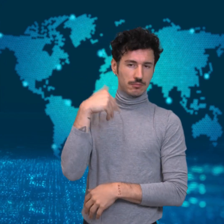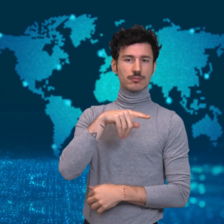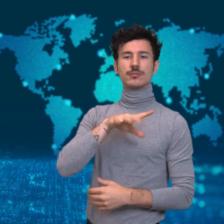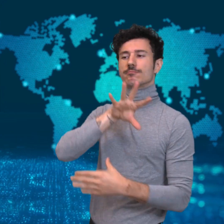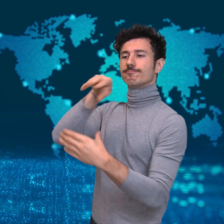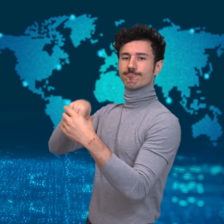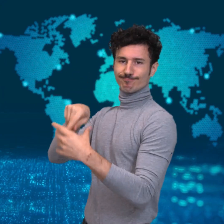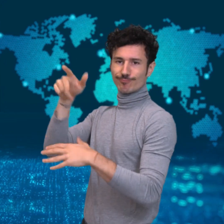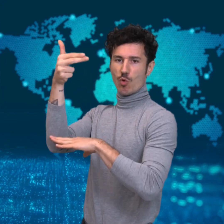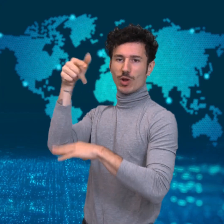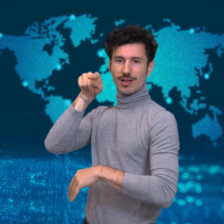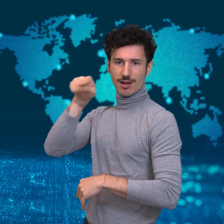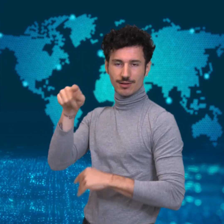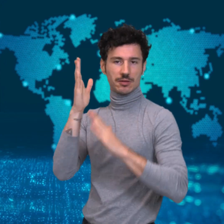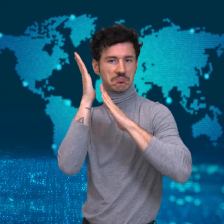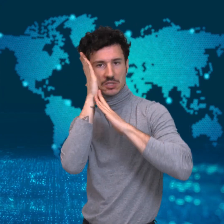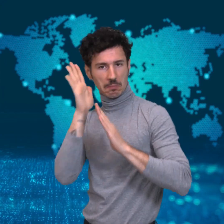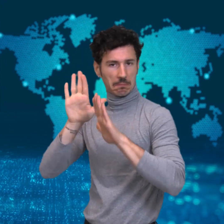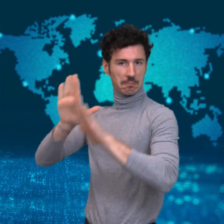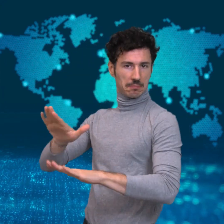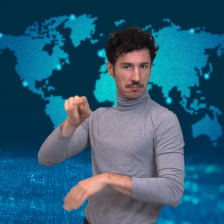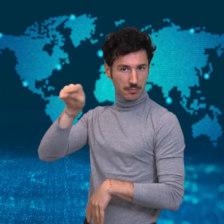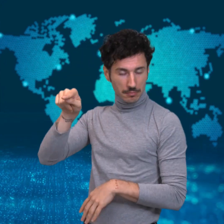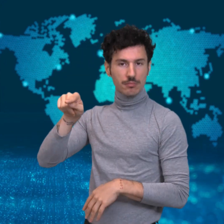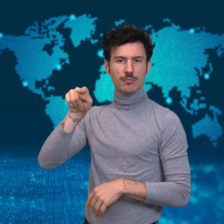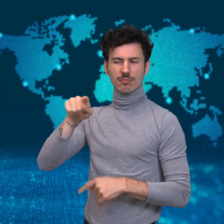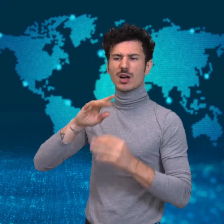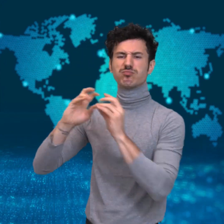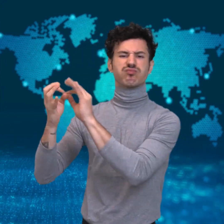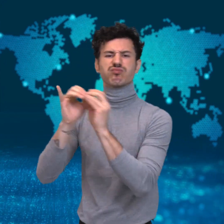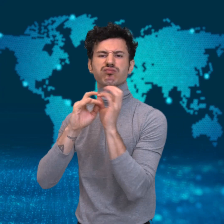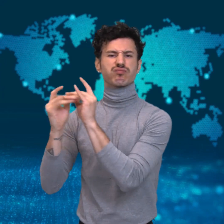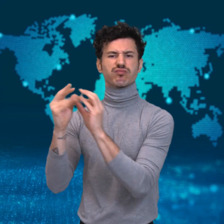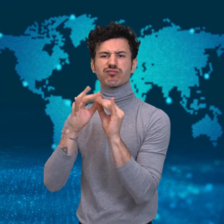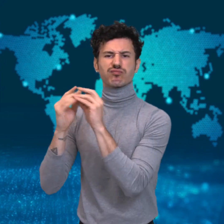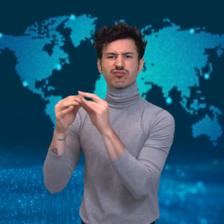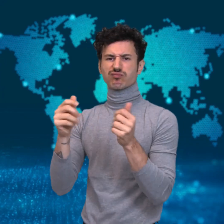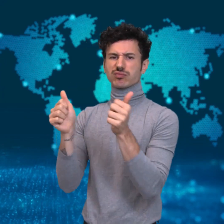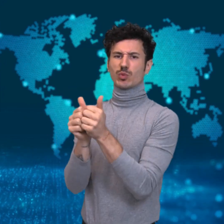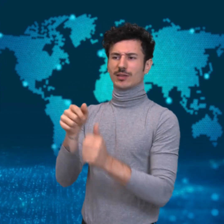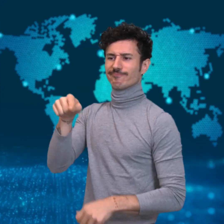he had a disagreement with staff about a corkage fee